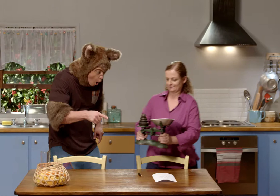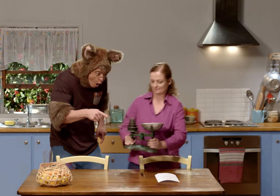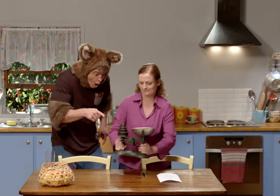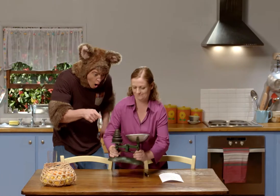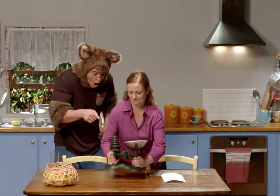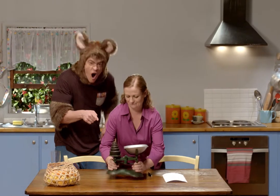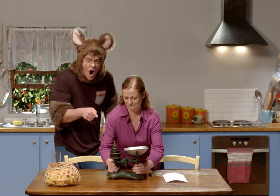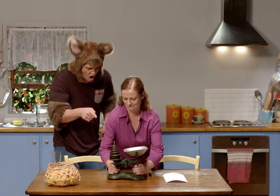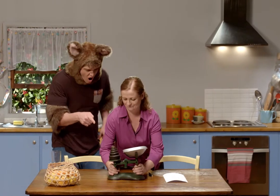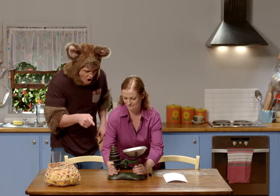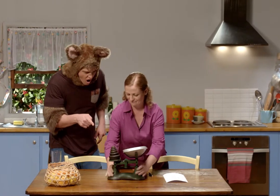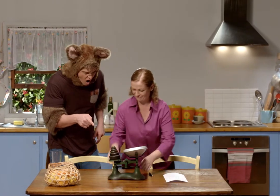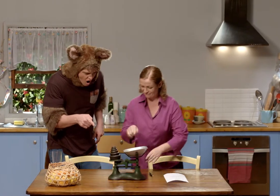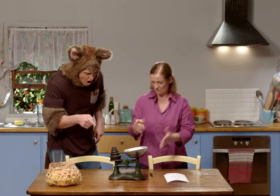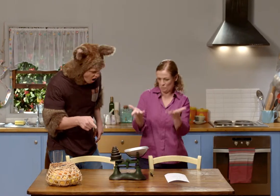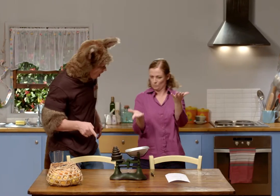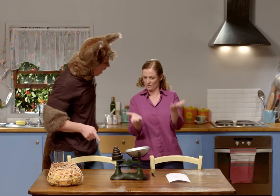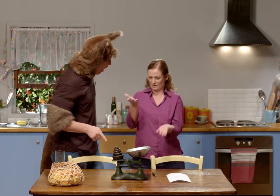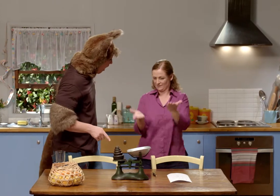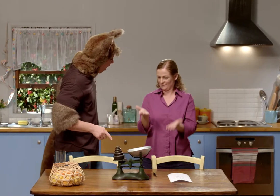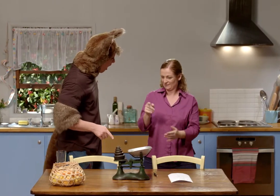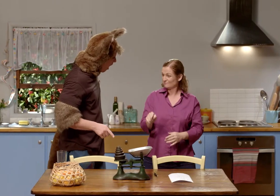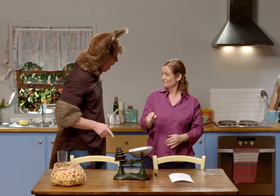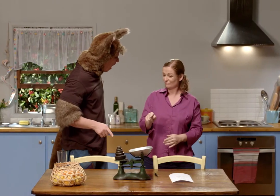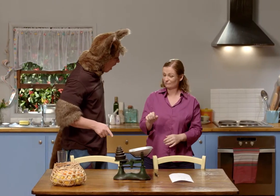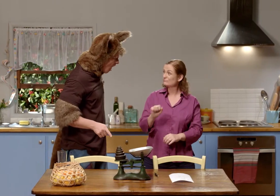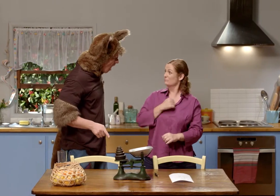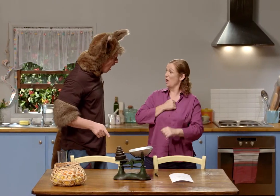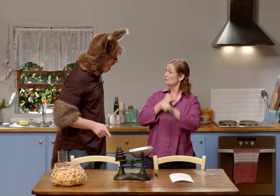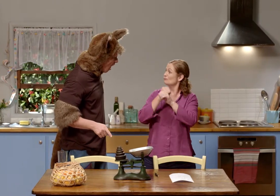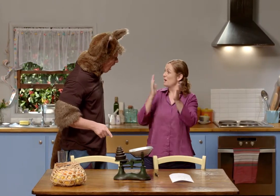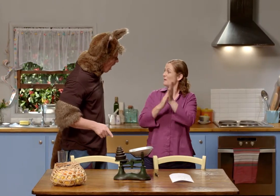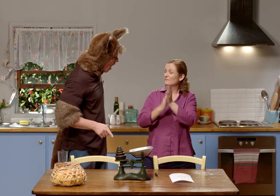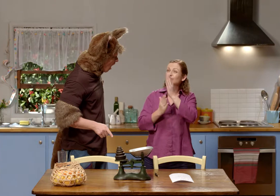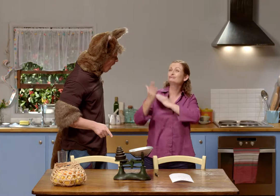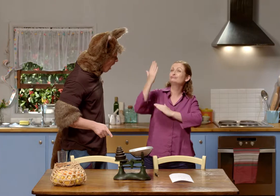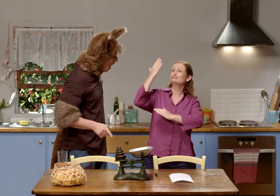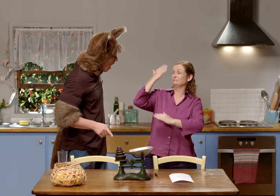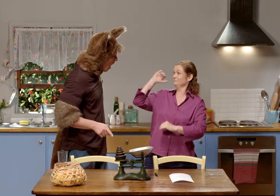Aww! This is a balance scale. It used to belong to my grandmother.